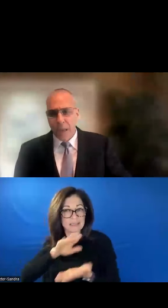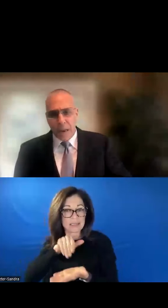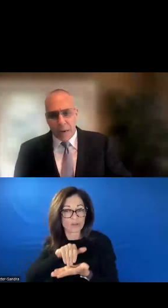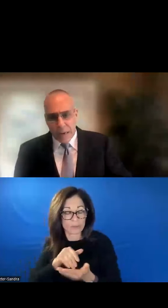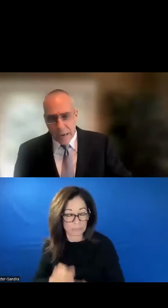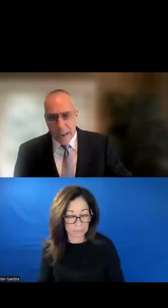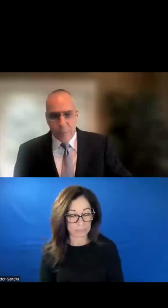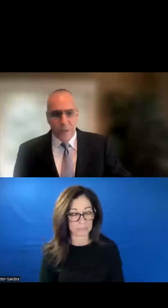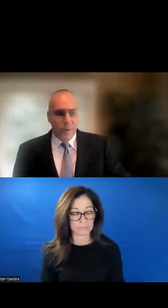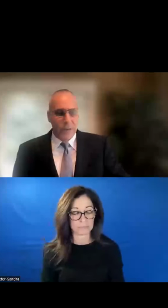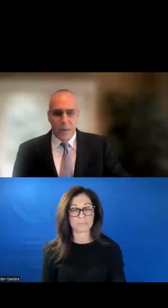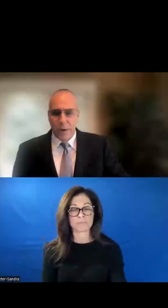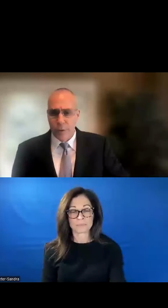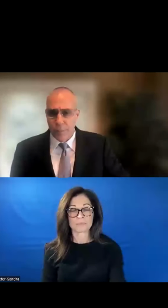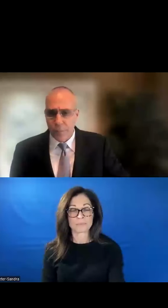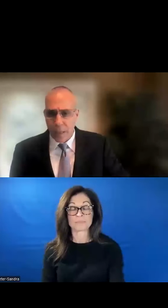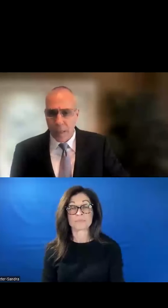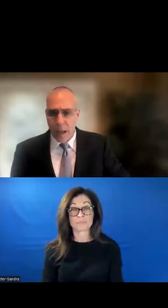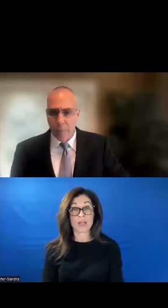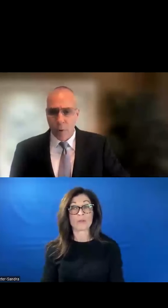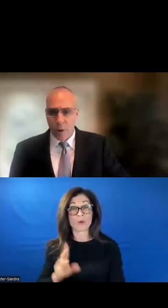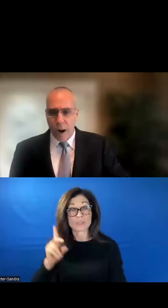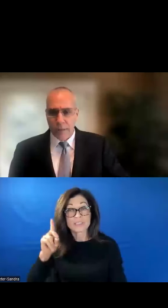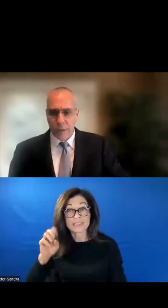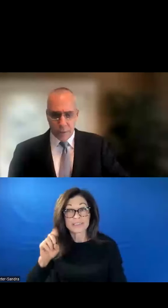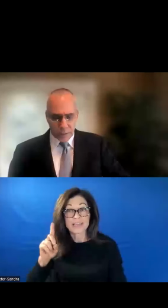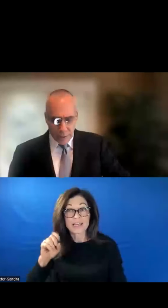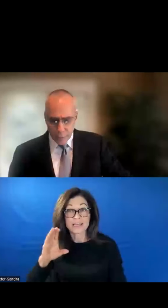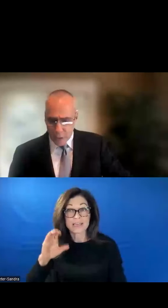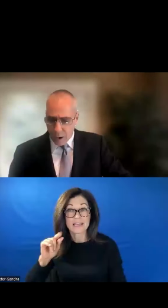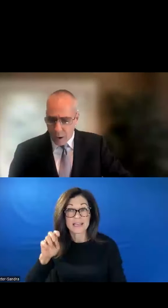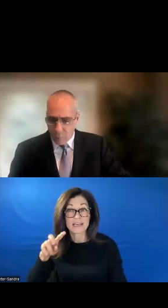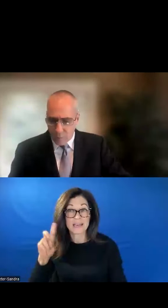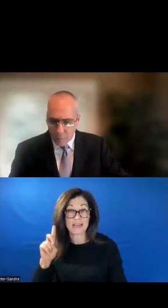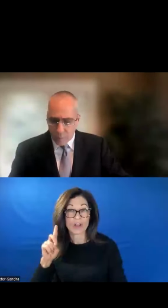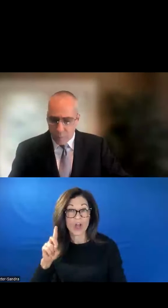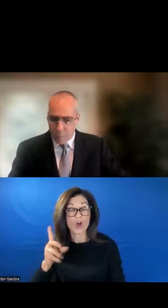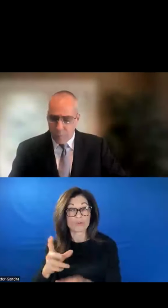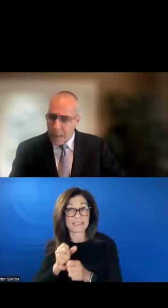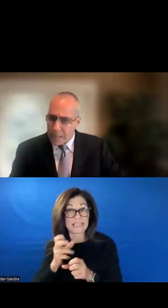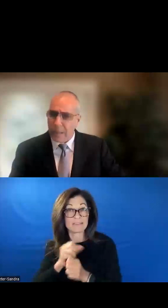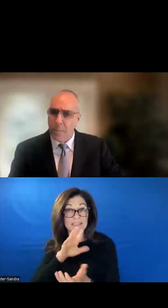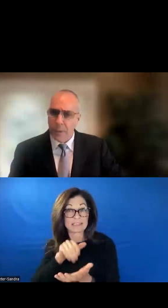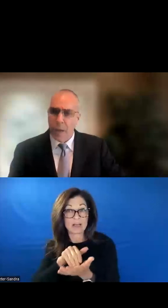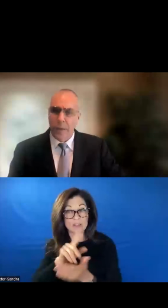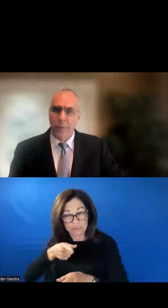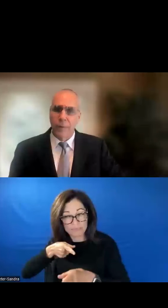DEDICATED RECEIVING CENTERS OR CRISIS CENTERS ARE BUILT ON THE